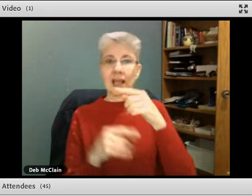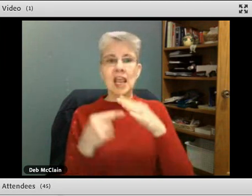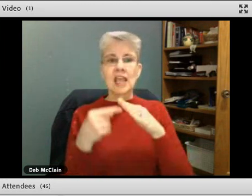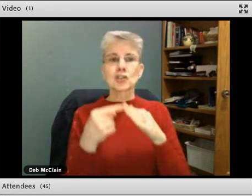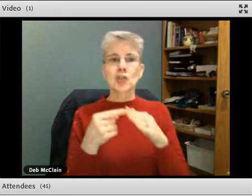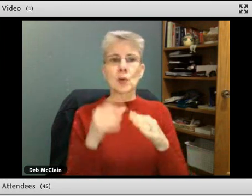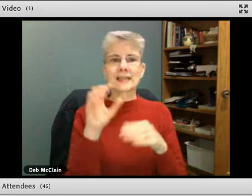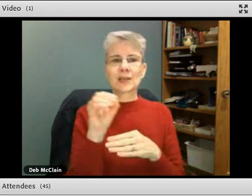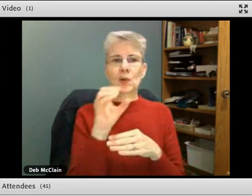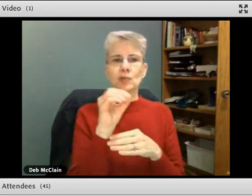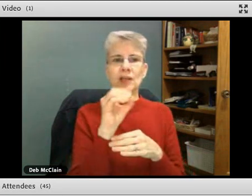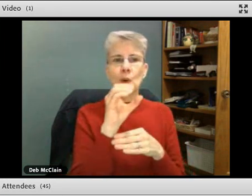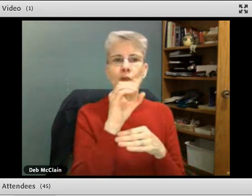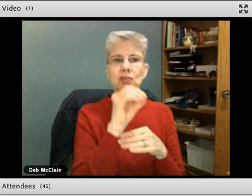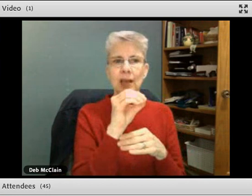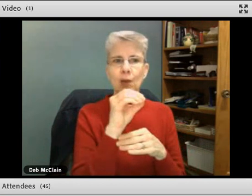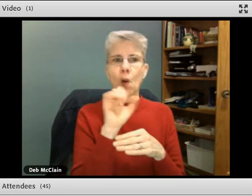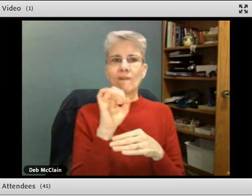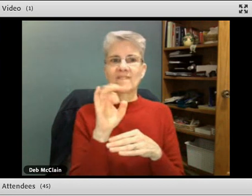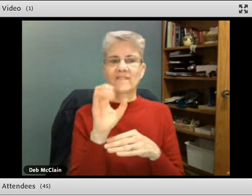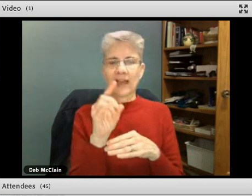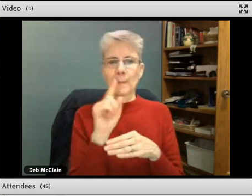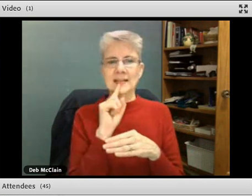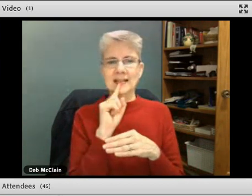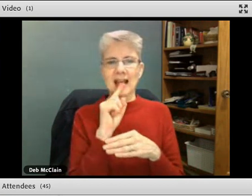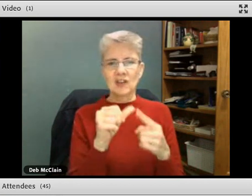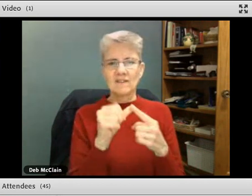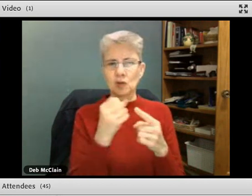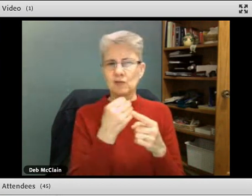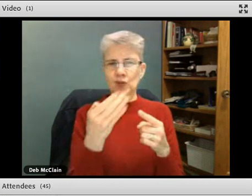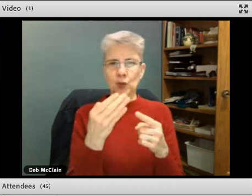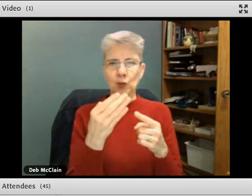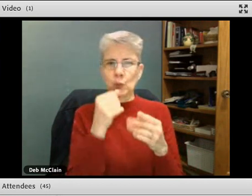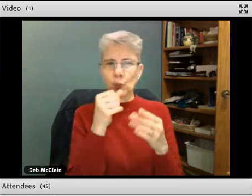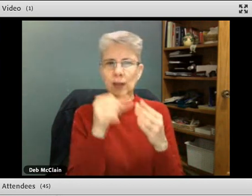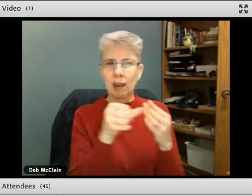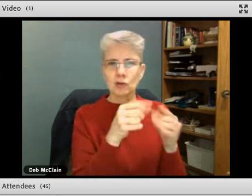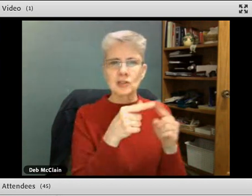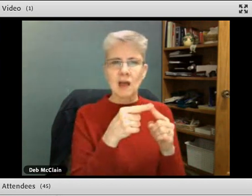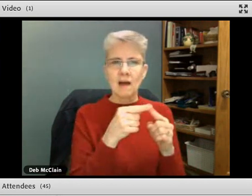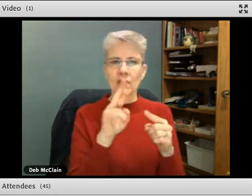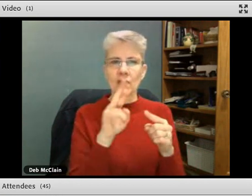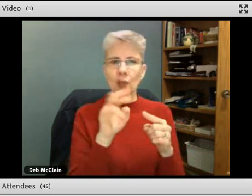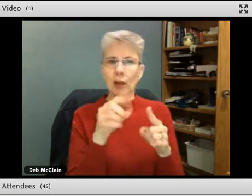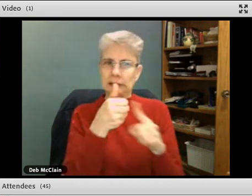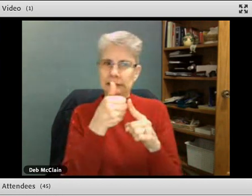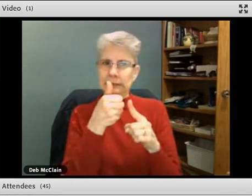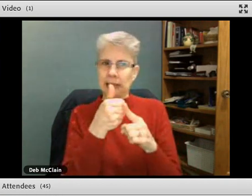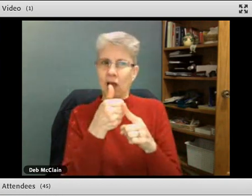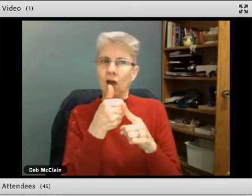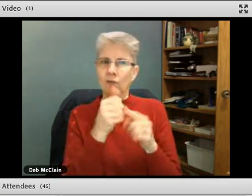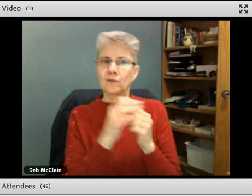the first few characters of the record itself. So, the 000 is the leader.